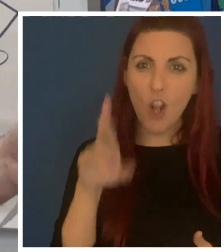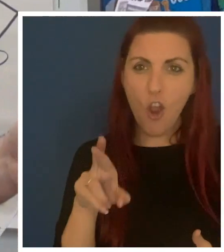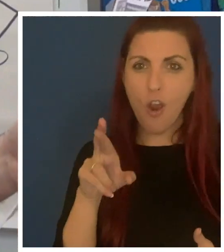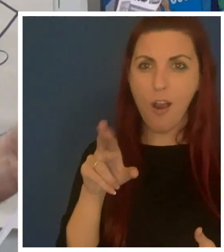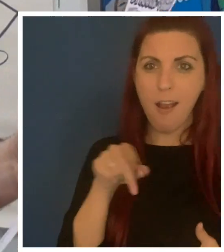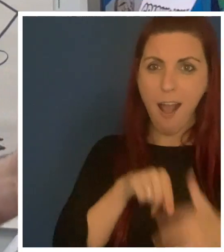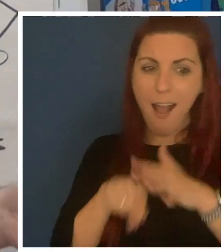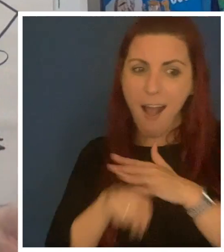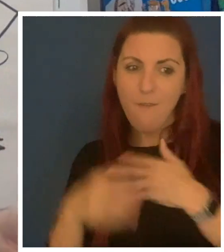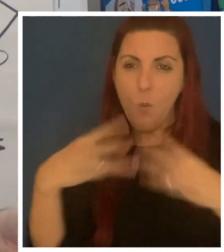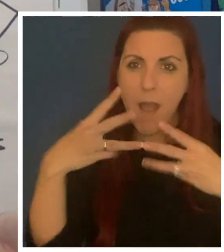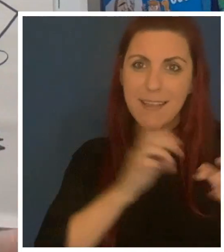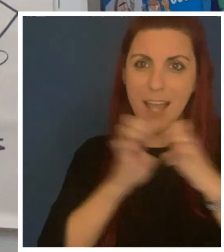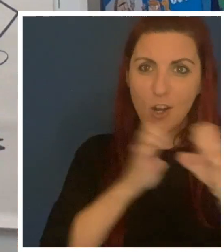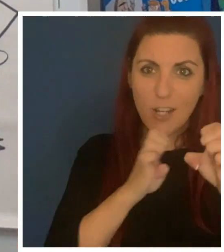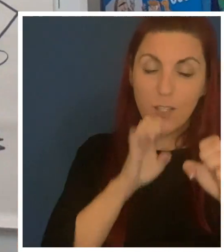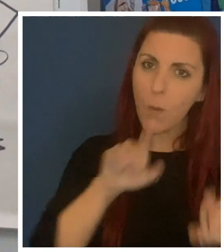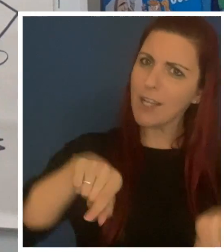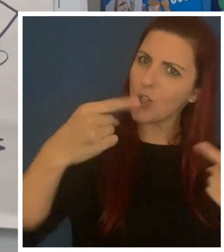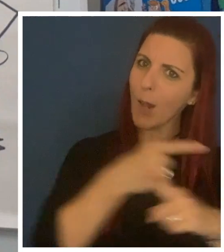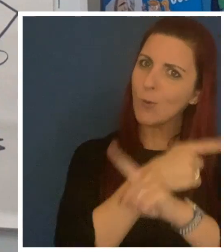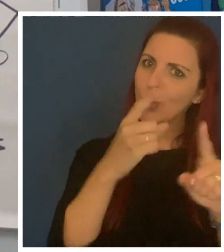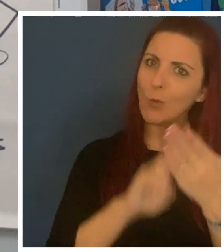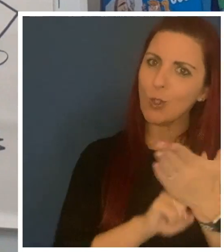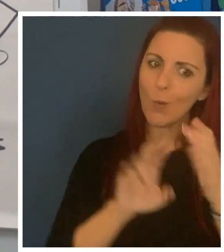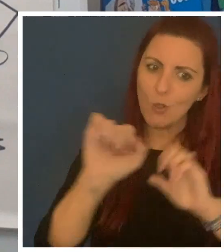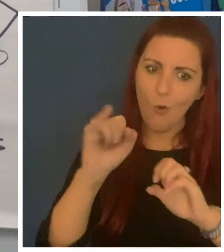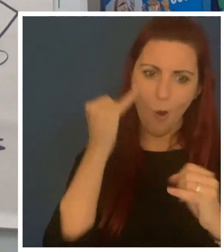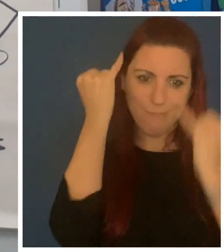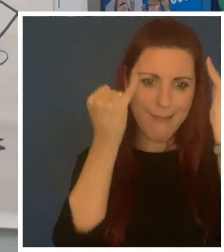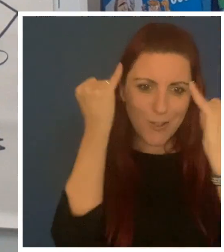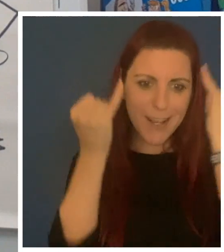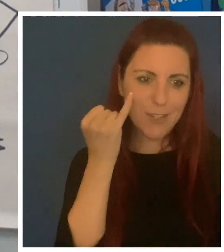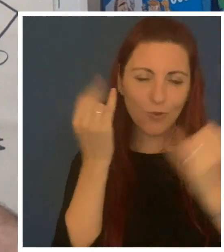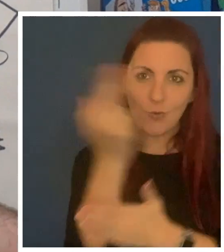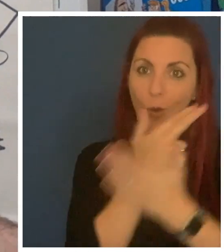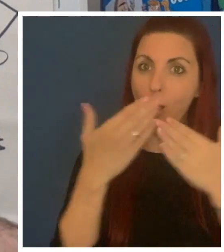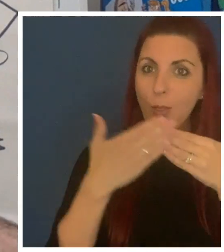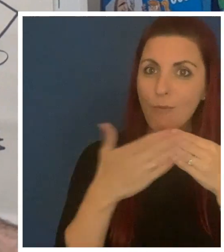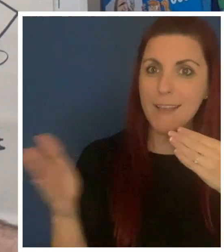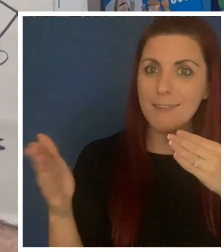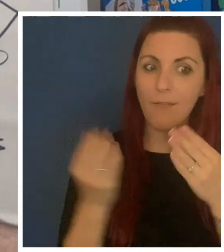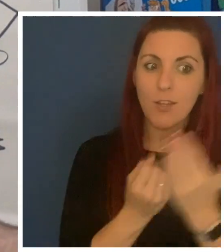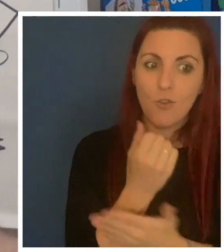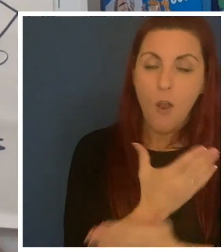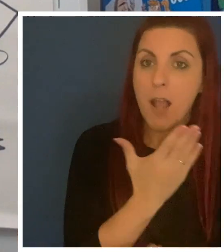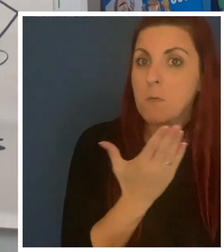challenge you to use your imagination to draw the rest of the story. So what will Sparkie do with Guzzler?